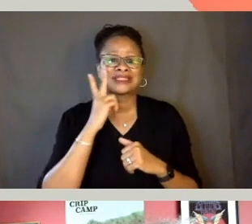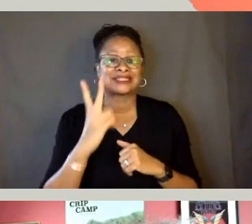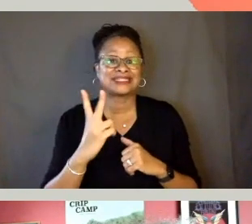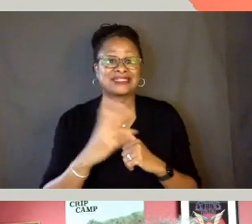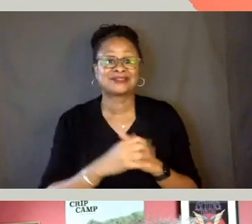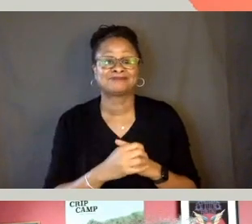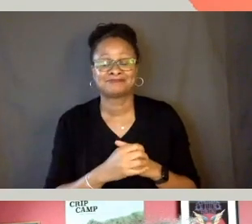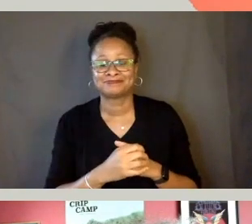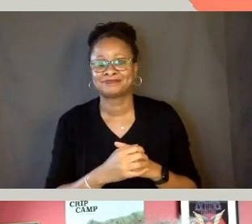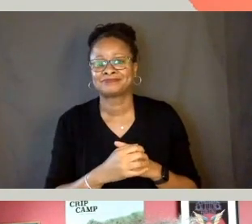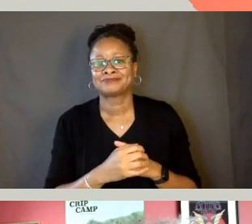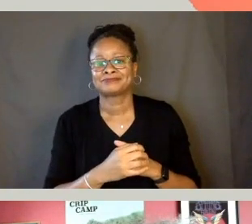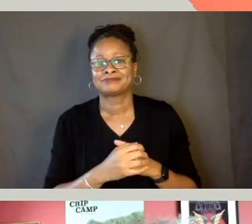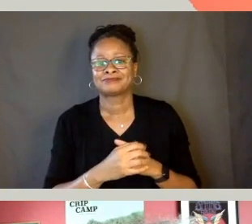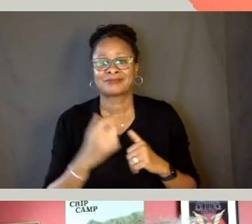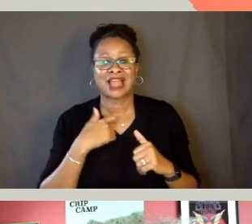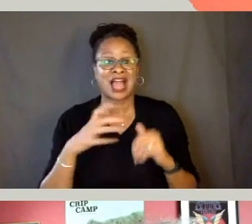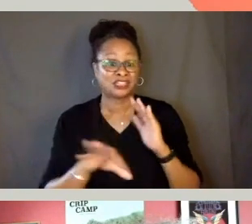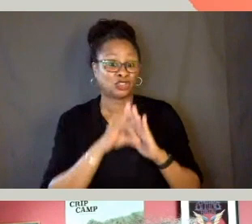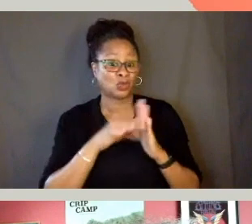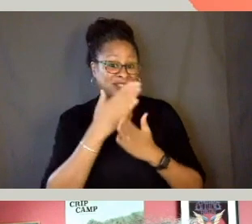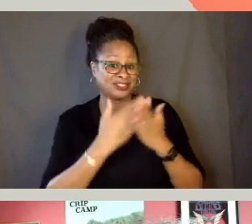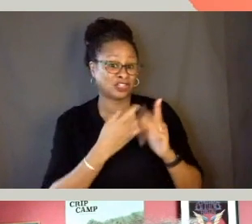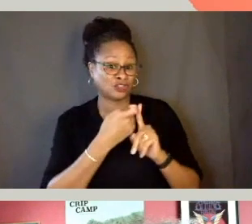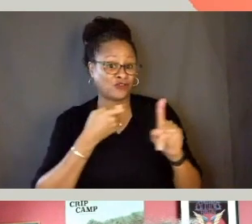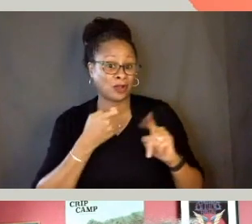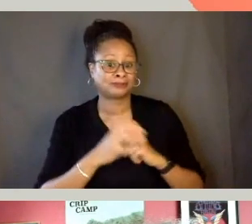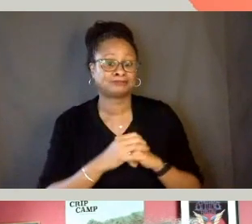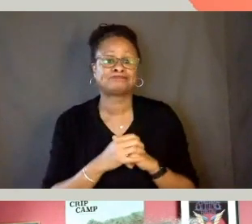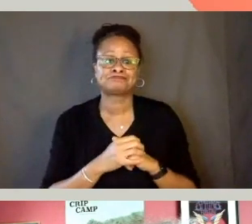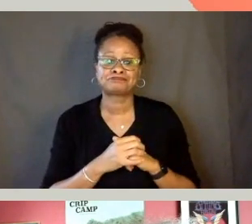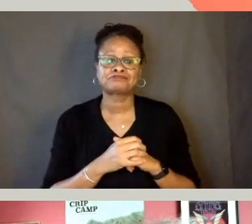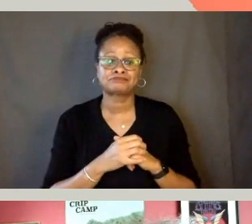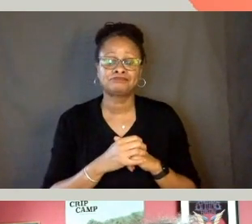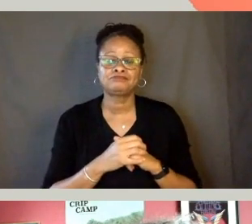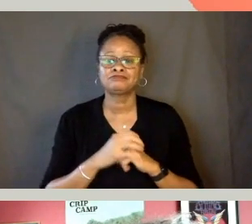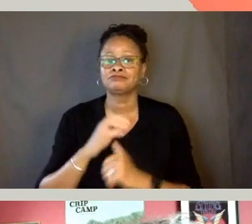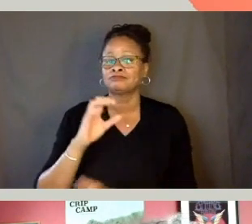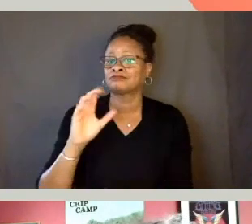Yeah, I mean, I chose a section from Kayla's portrait.